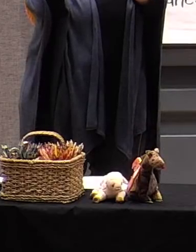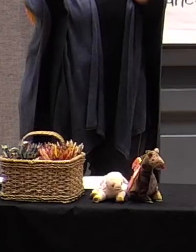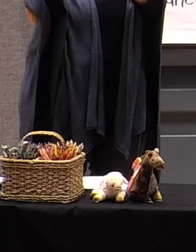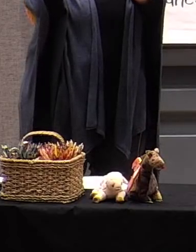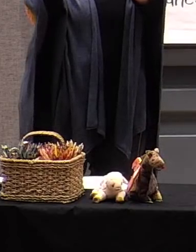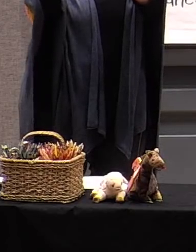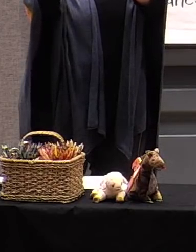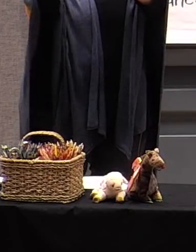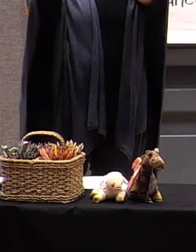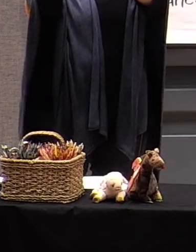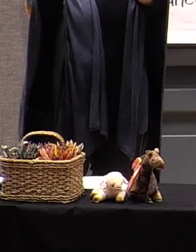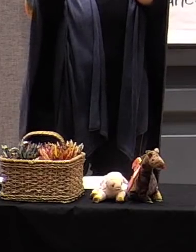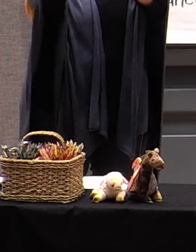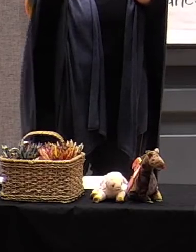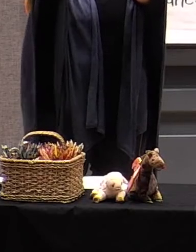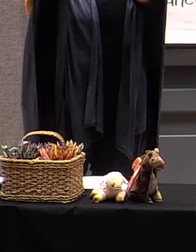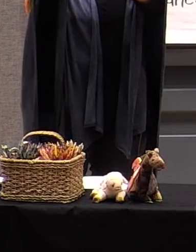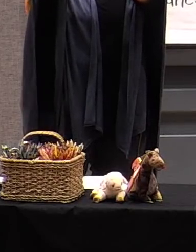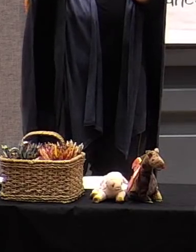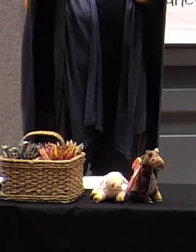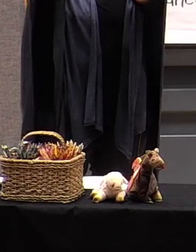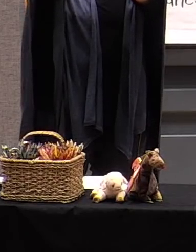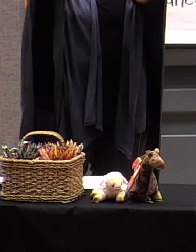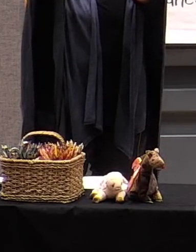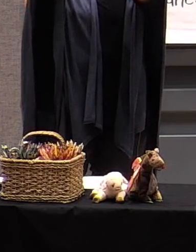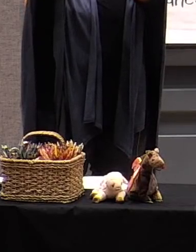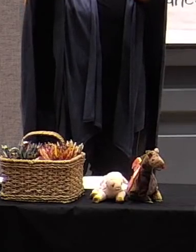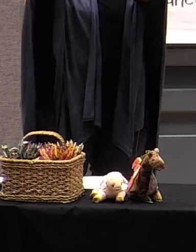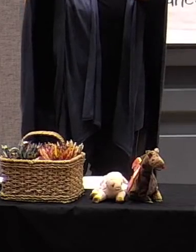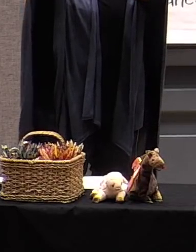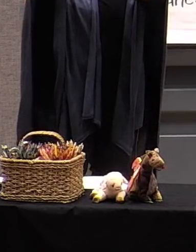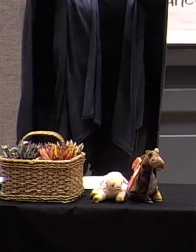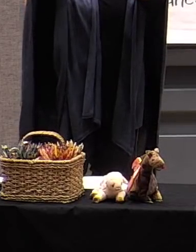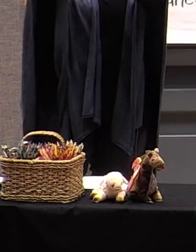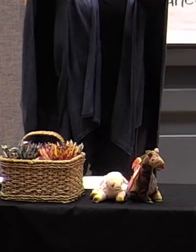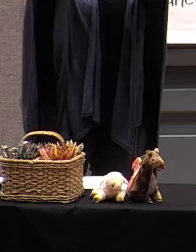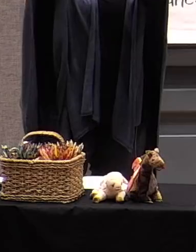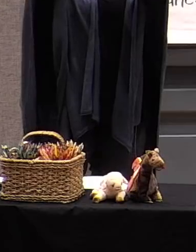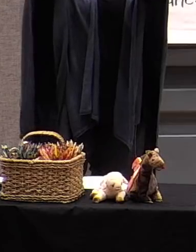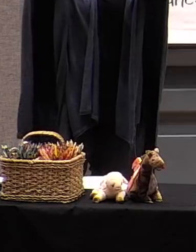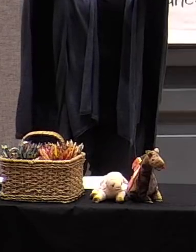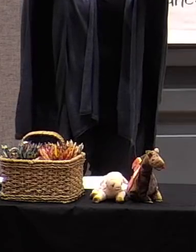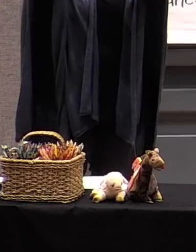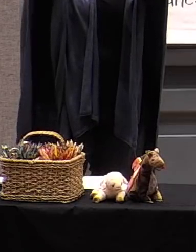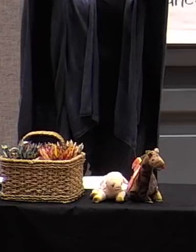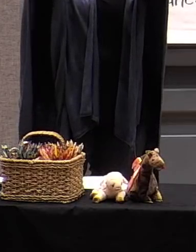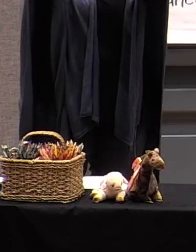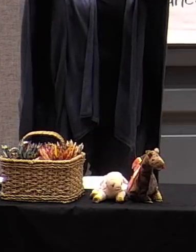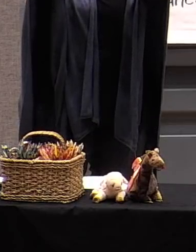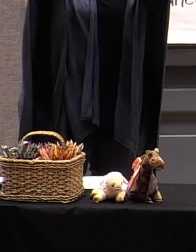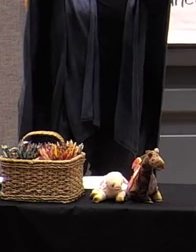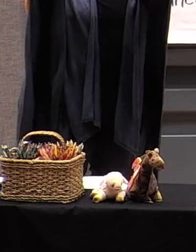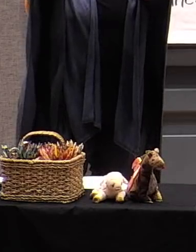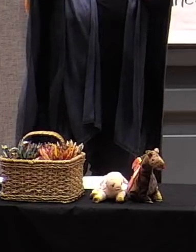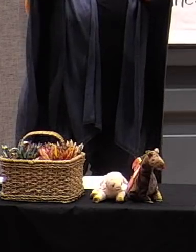are going to take a deep breath in, pause at the top, and exhale, breathe out.